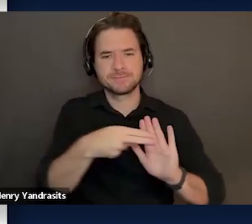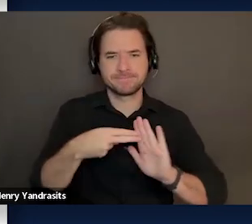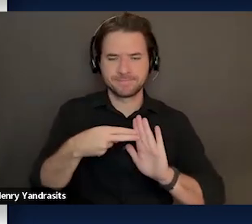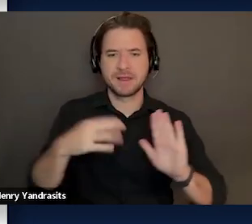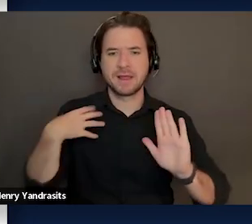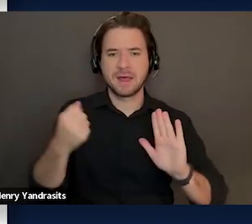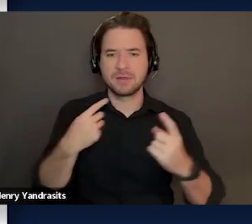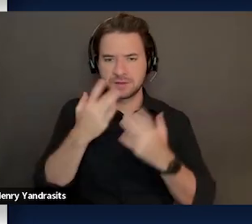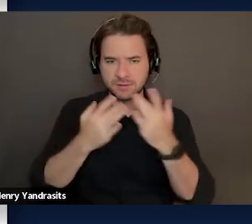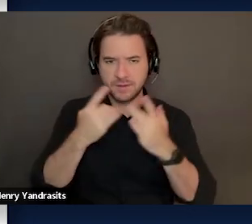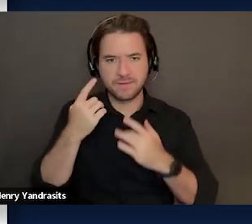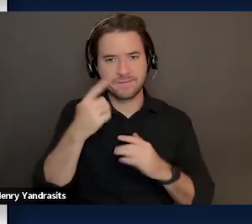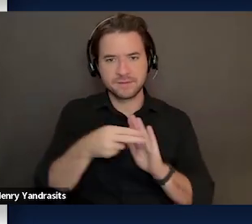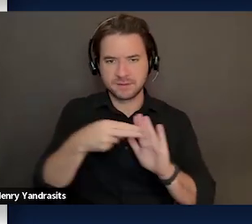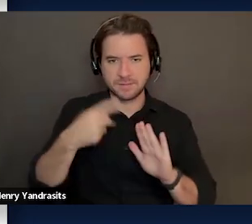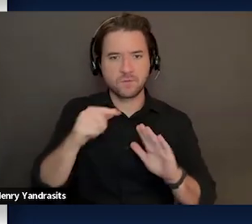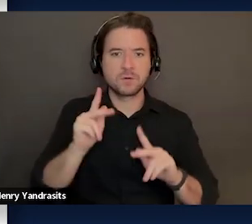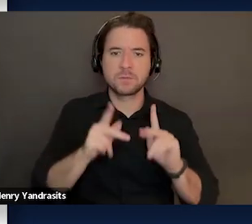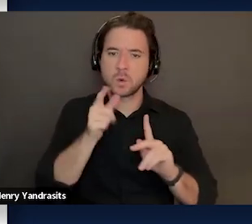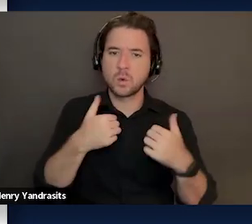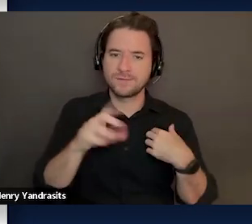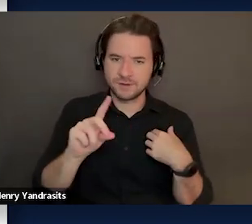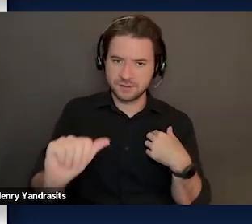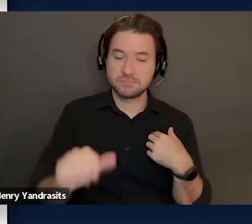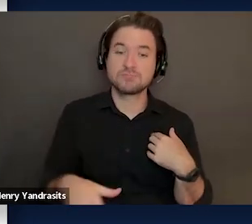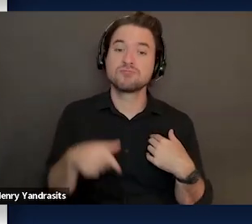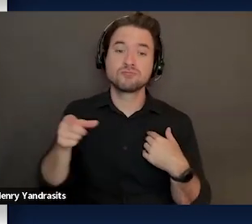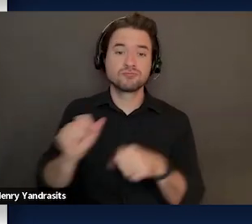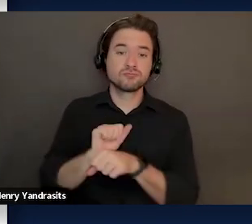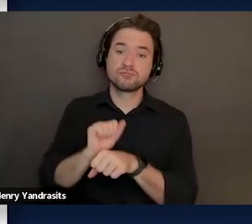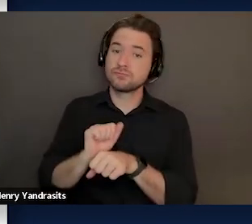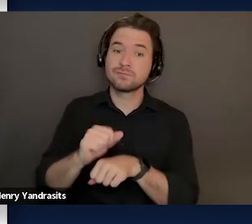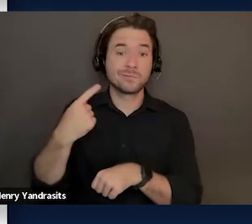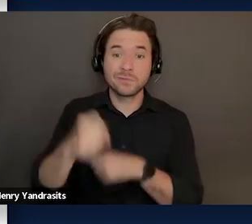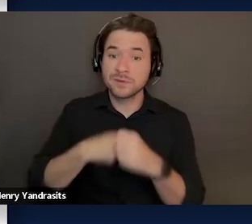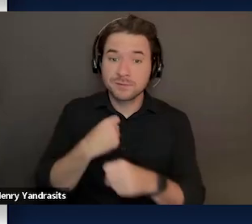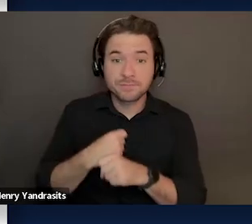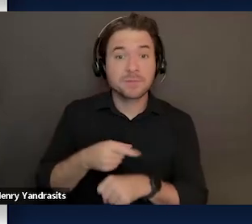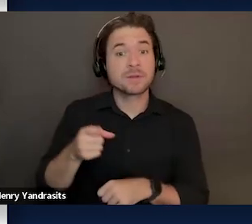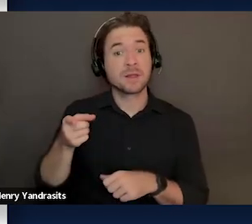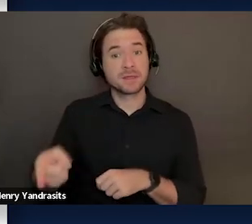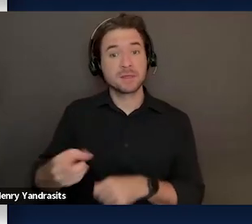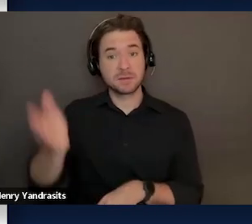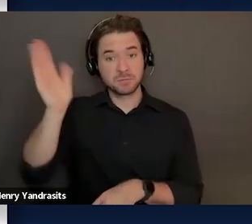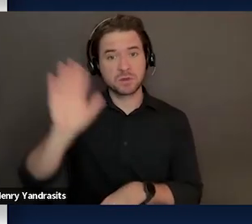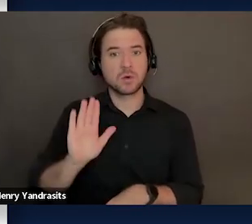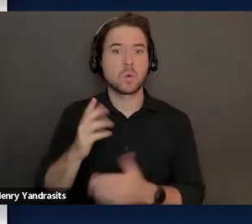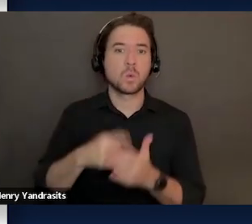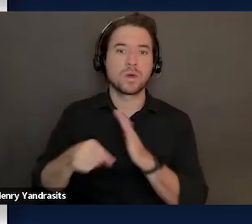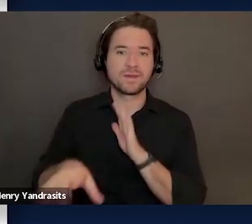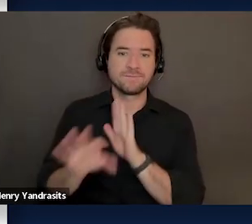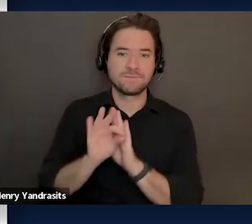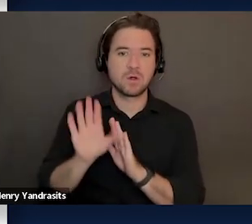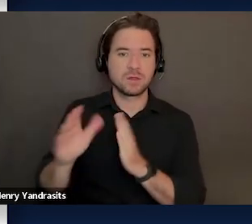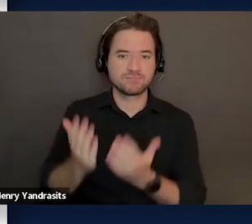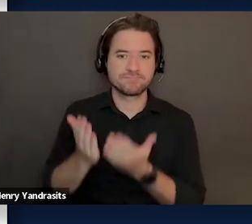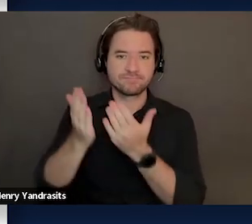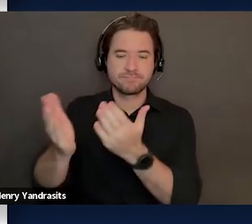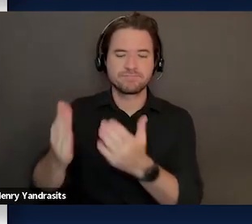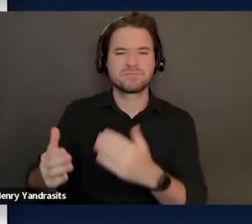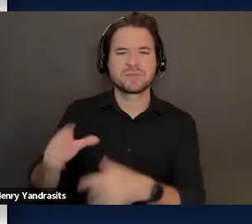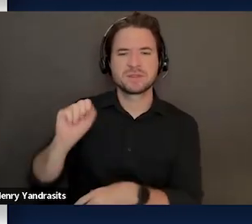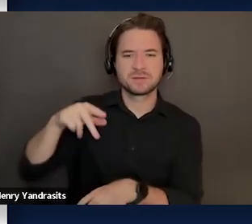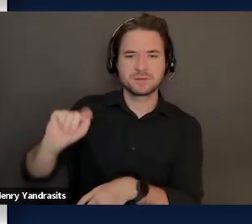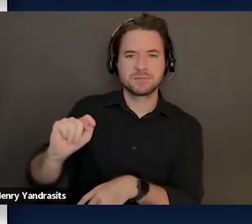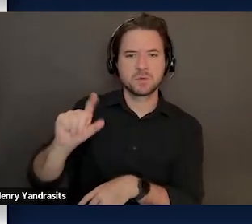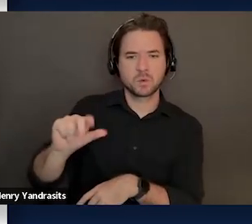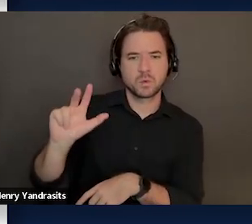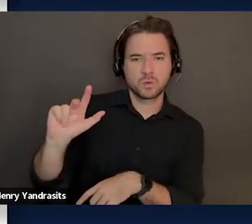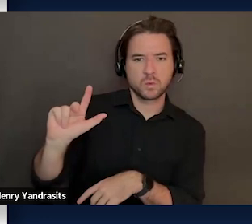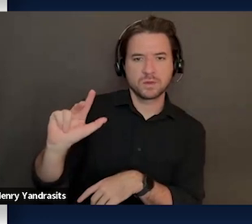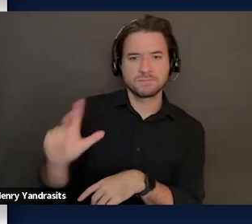designation for people with disabilities. And so they do their work over the course of about a year, and then they present their findings and recommendation in early September 2023.